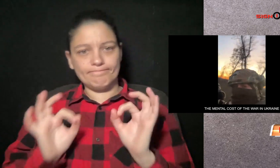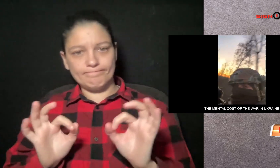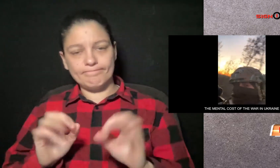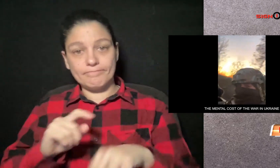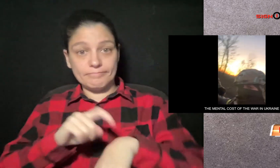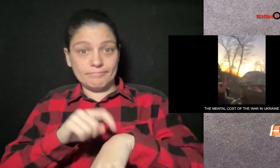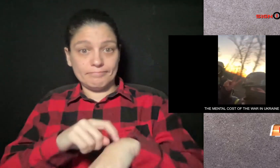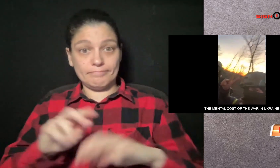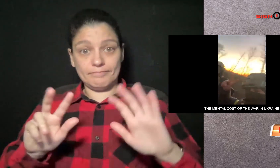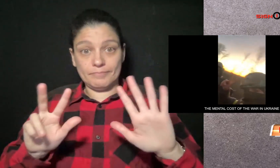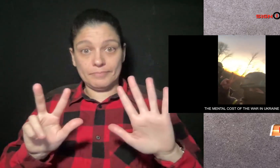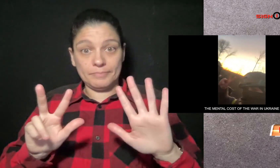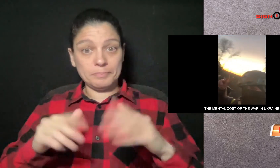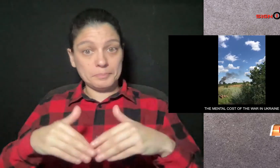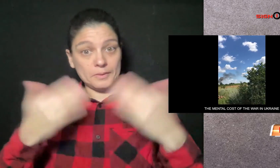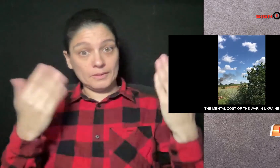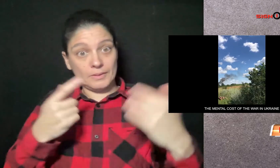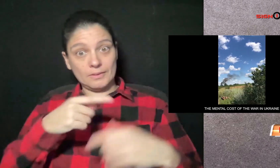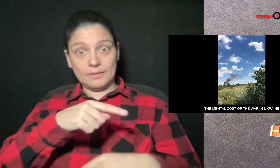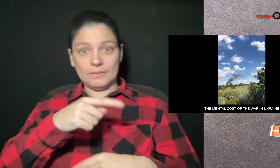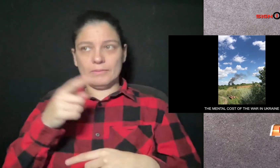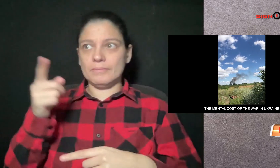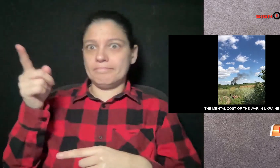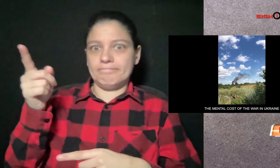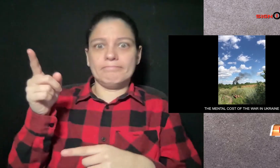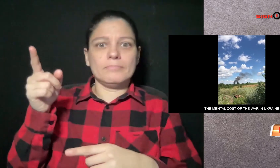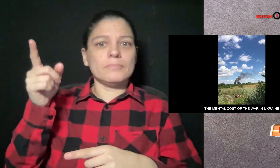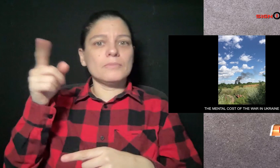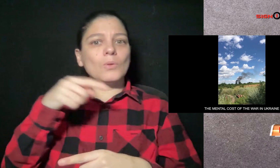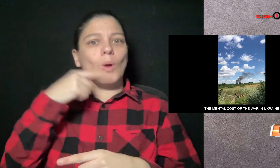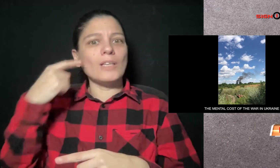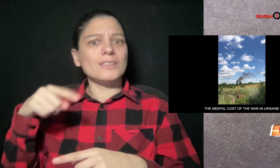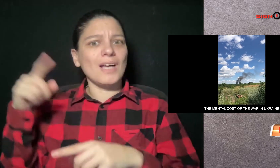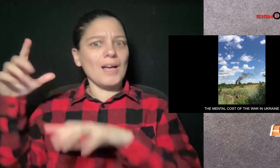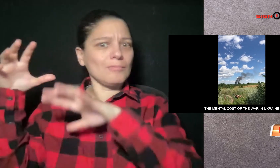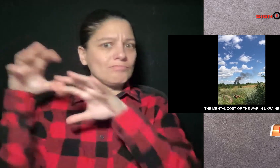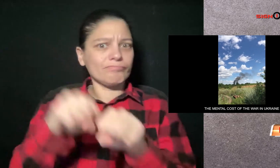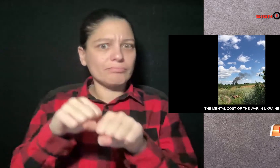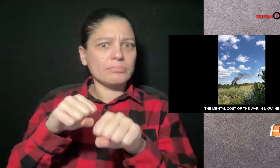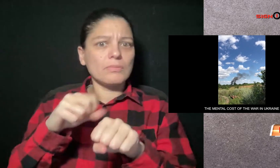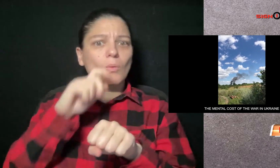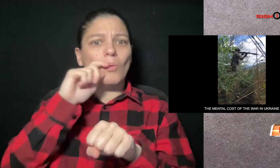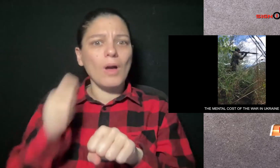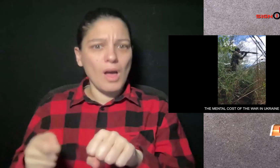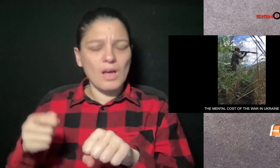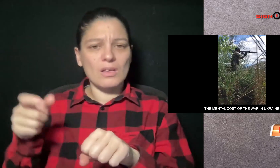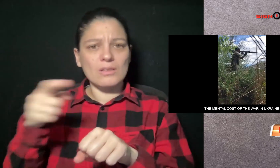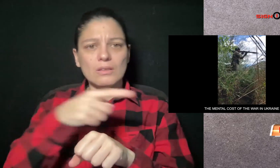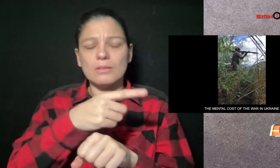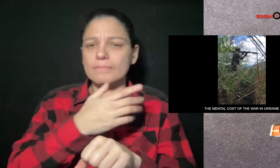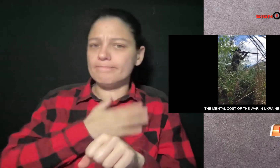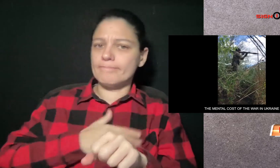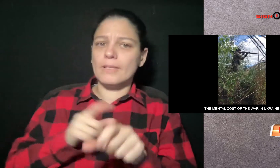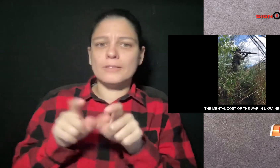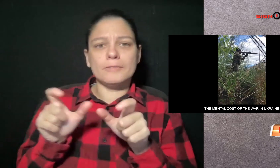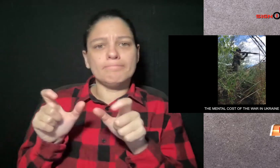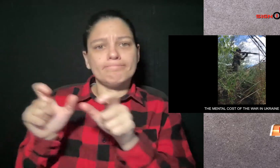21-year-old Akula volunteered at 8 AM on the day Russia invaded Ukraine ready to defend